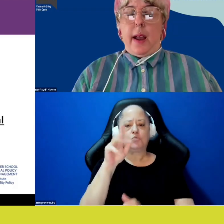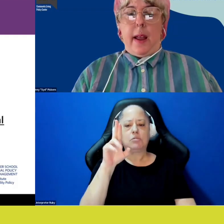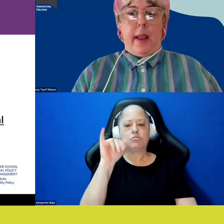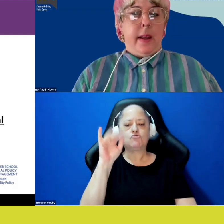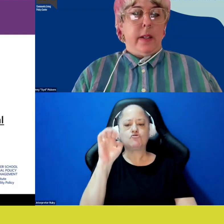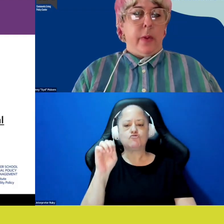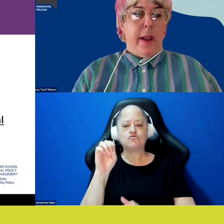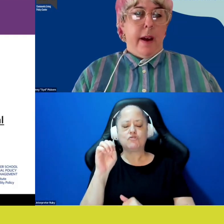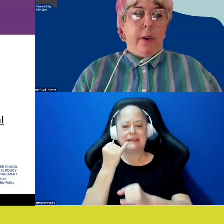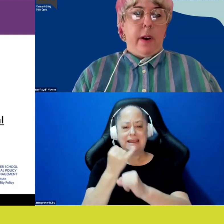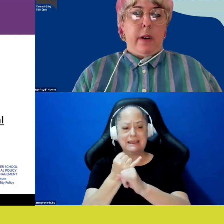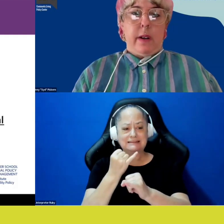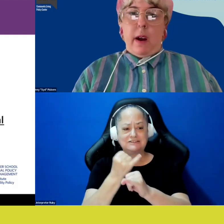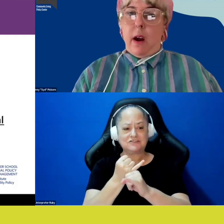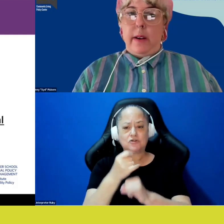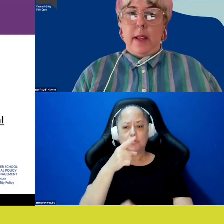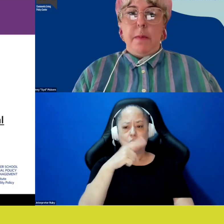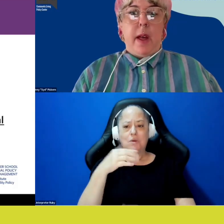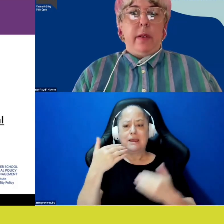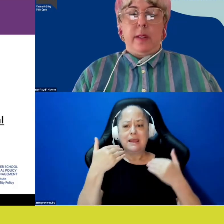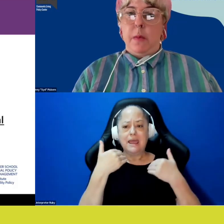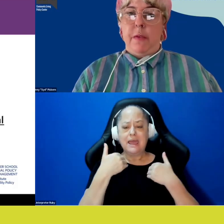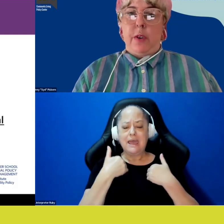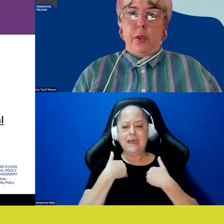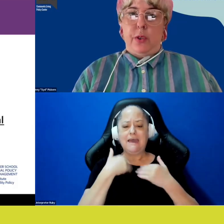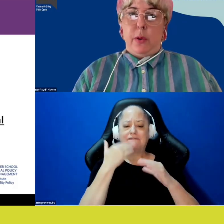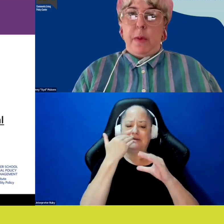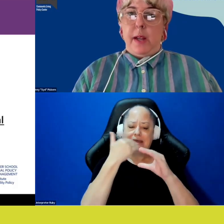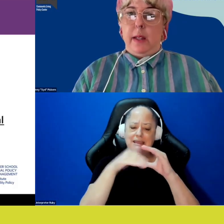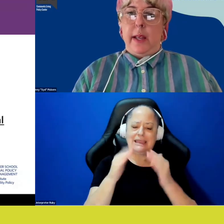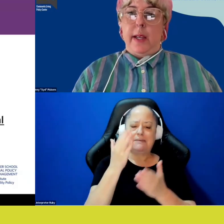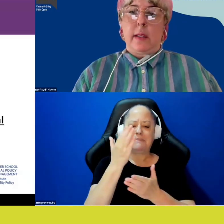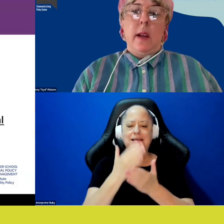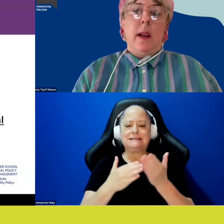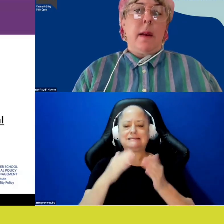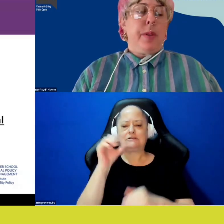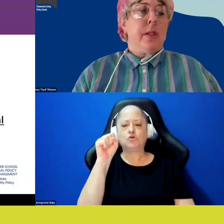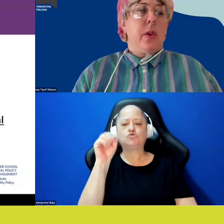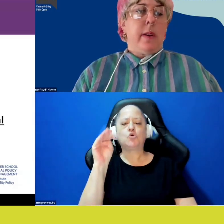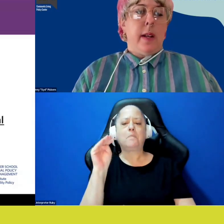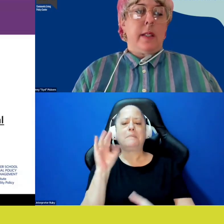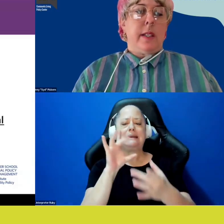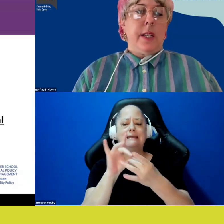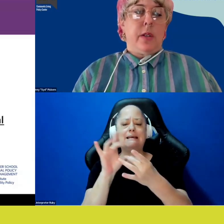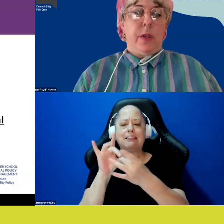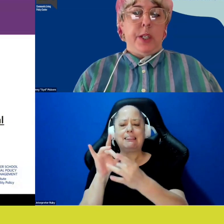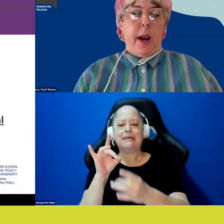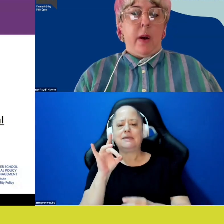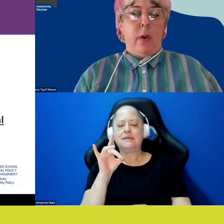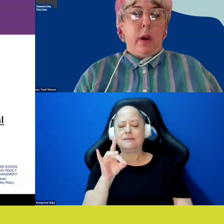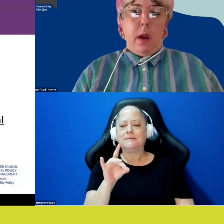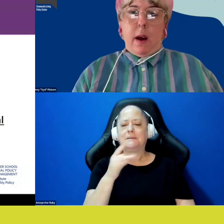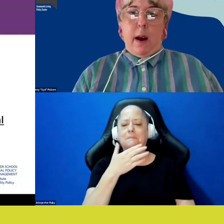and we have our email and some of our social media links. And please don't hesitate to reach out